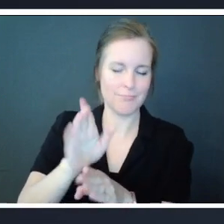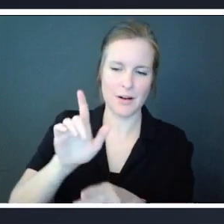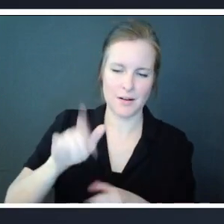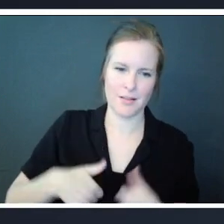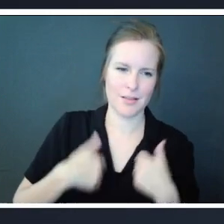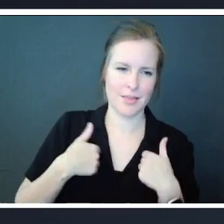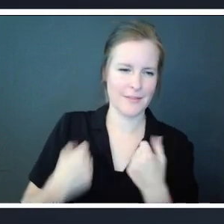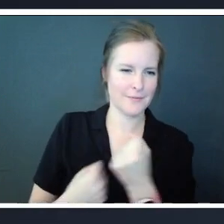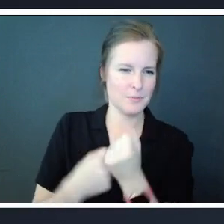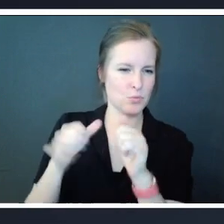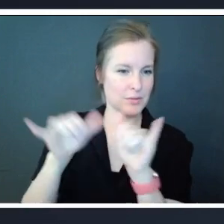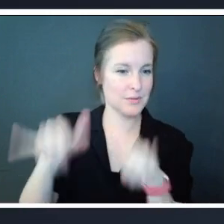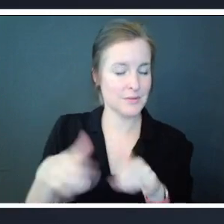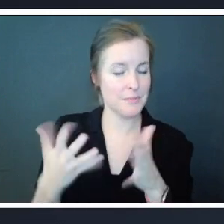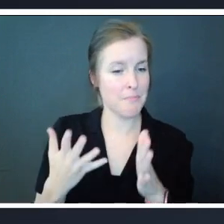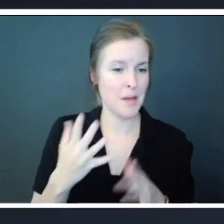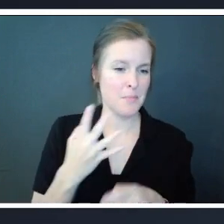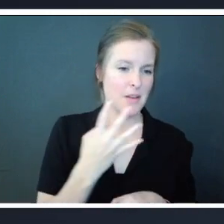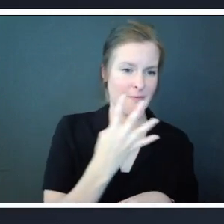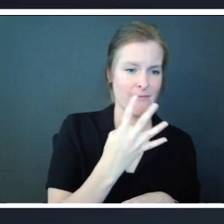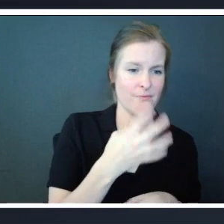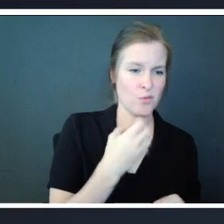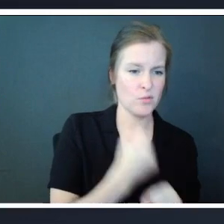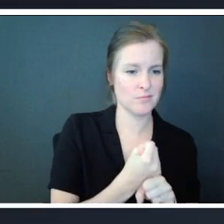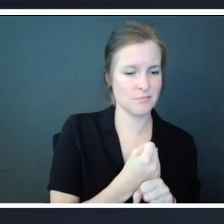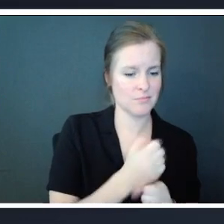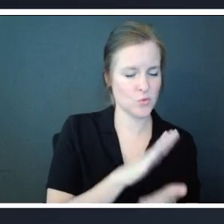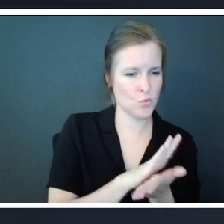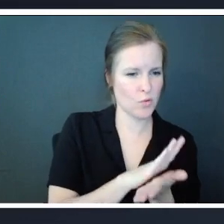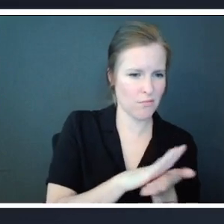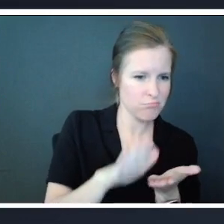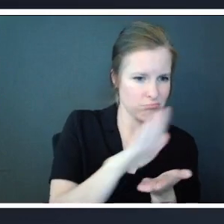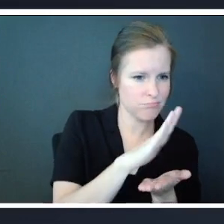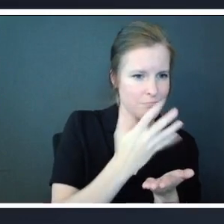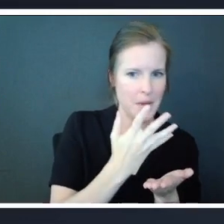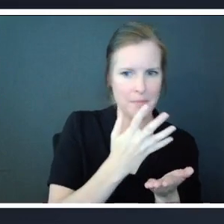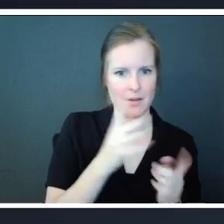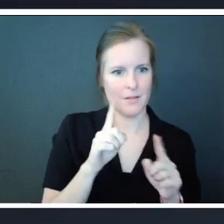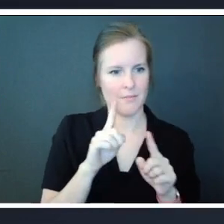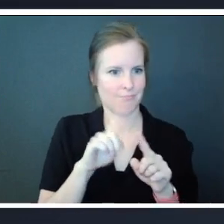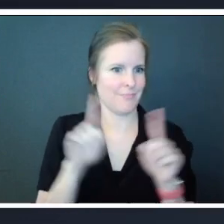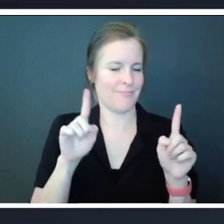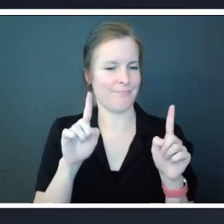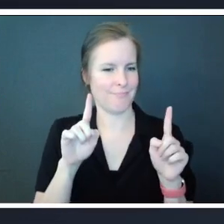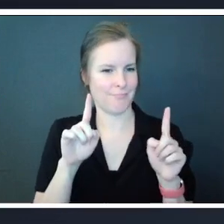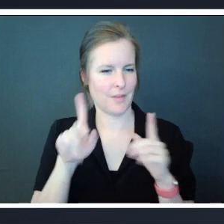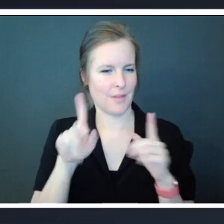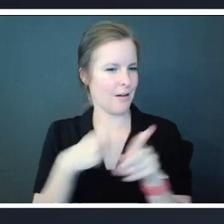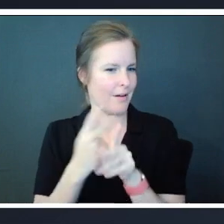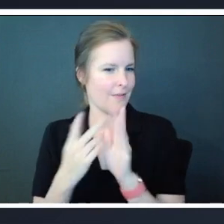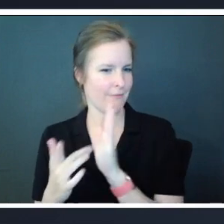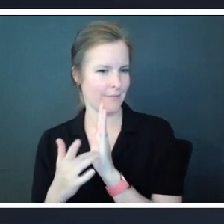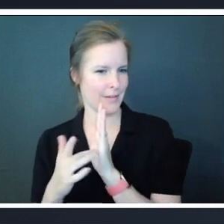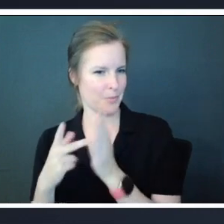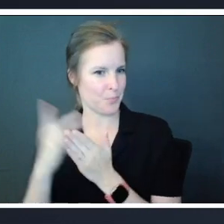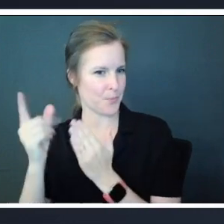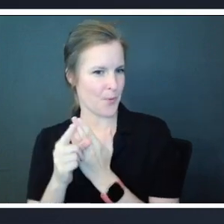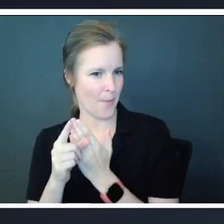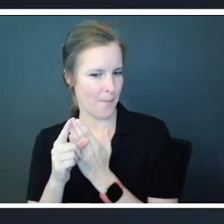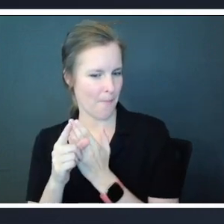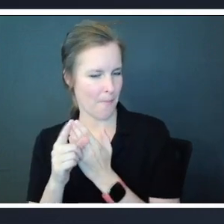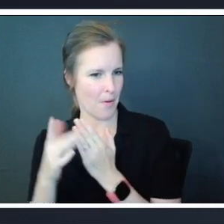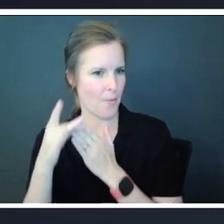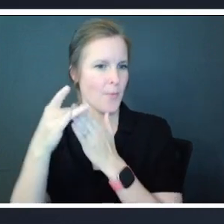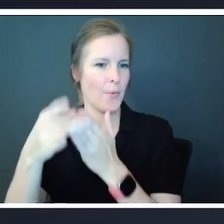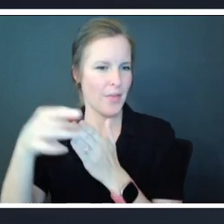traditional four-year school or through some other tech programs. And then the next slide,